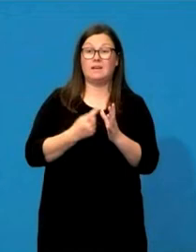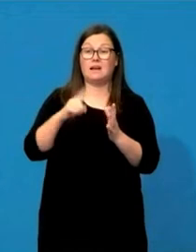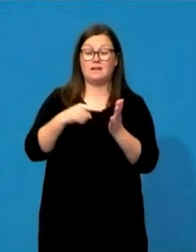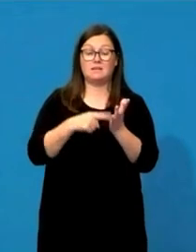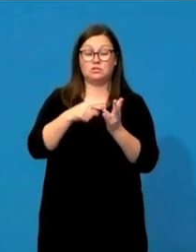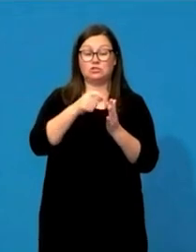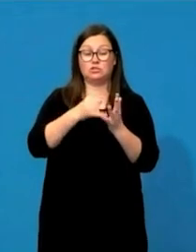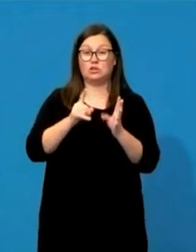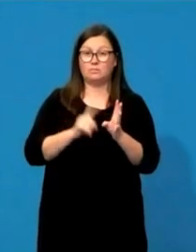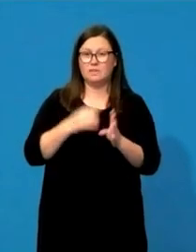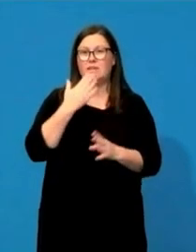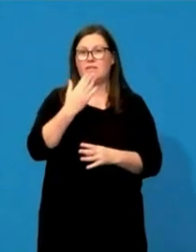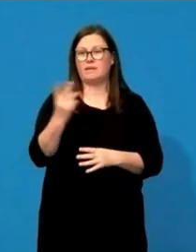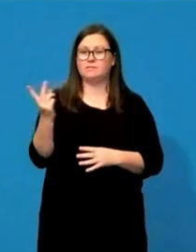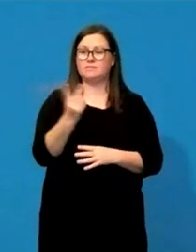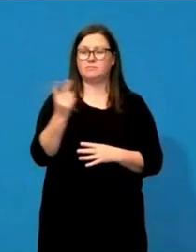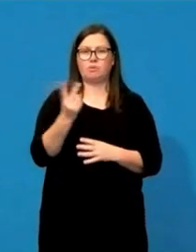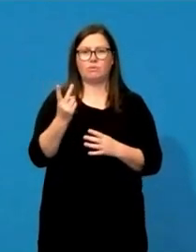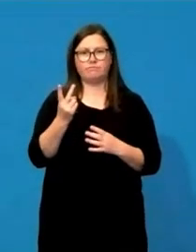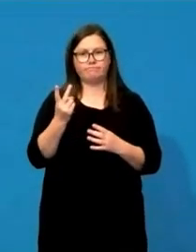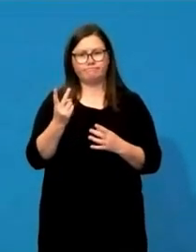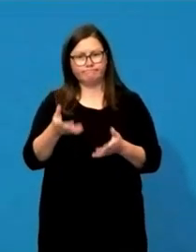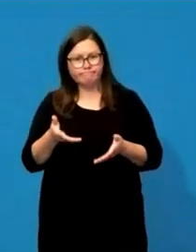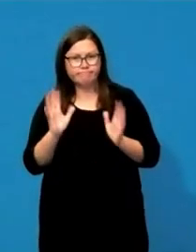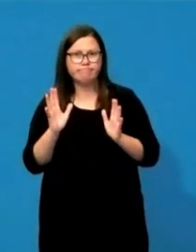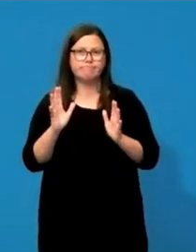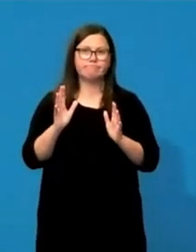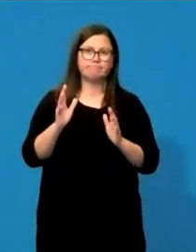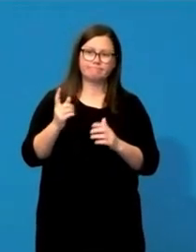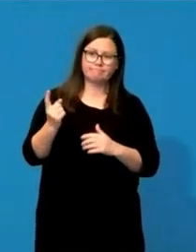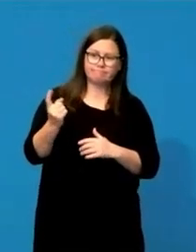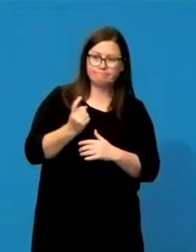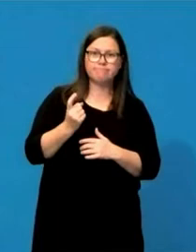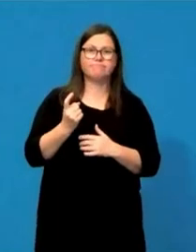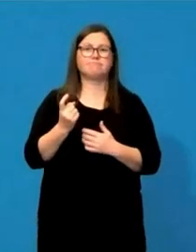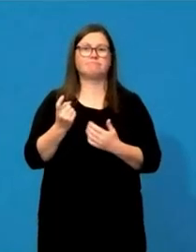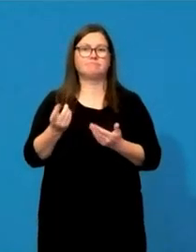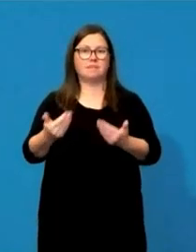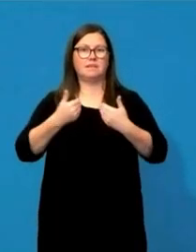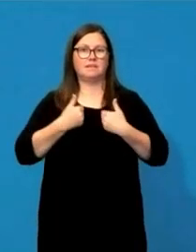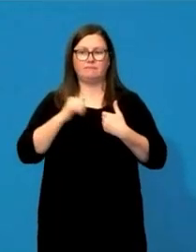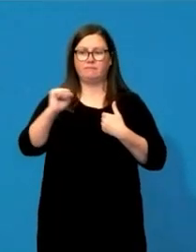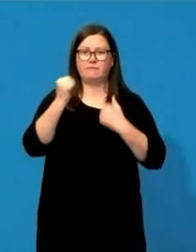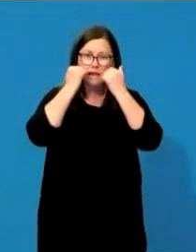prepared to come to the Royal Commission and to give evidence, and we have had the benefit